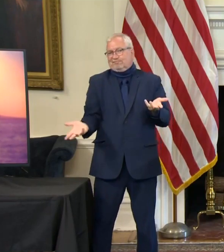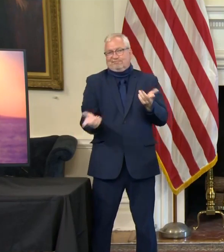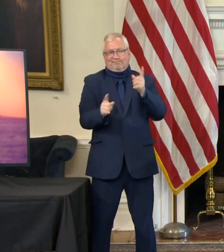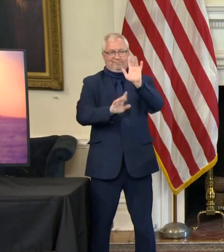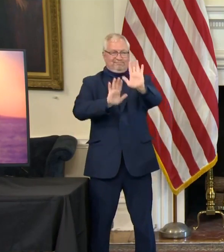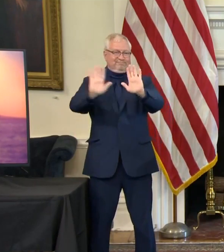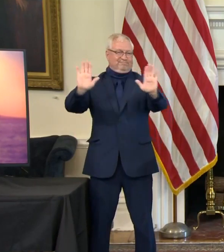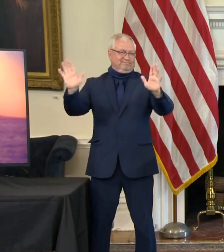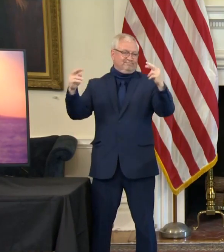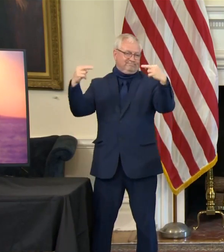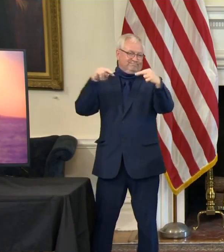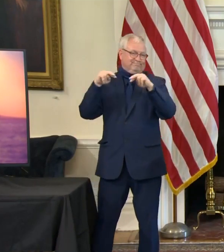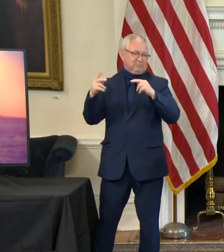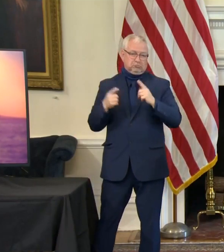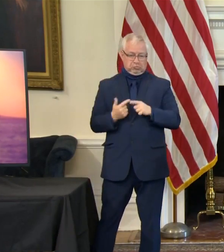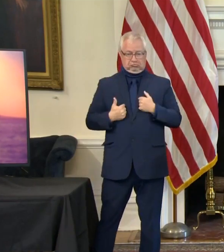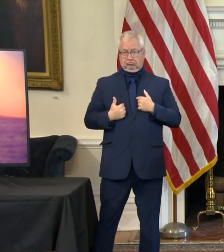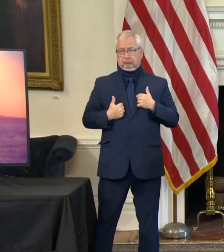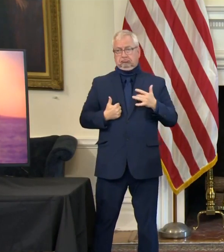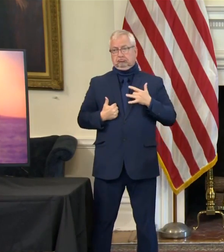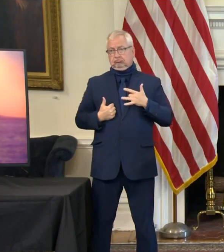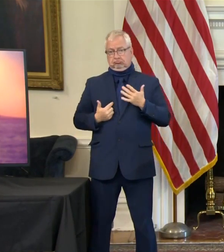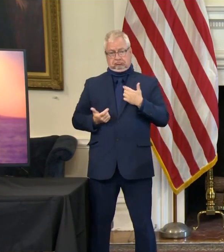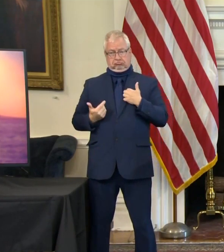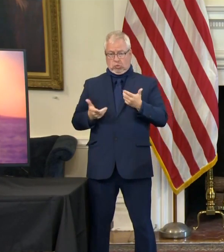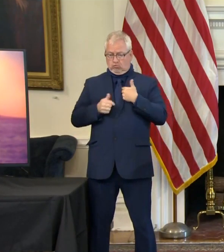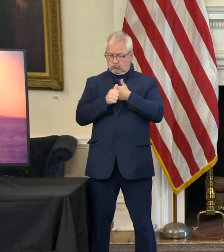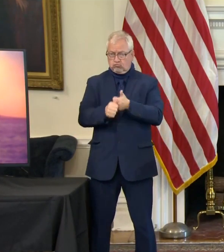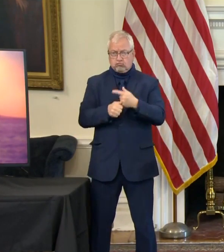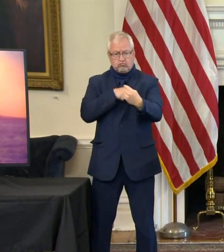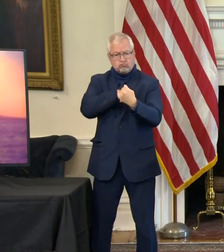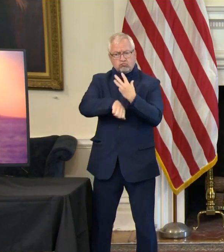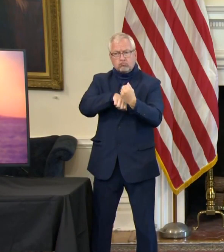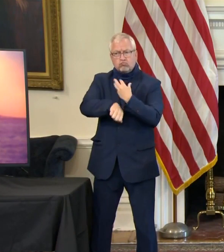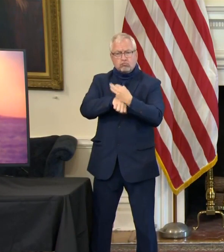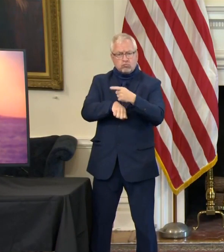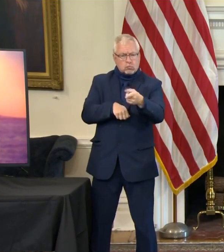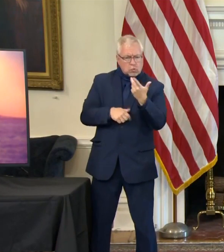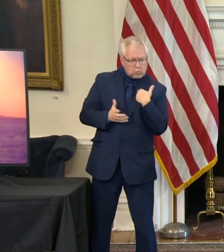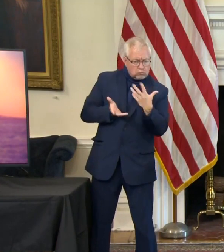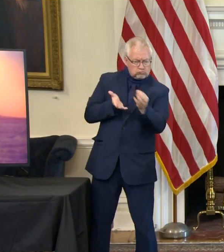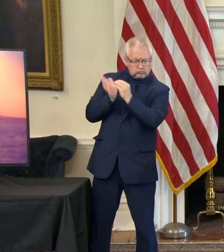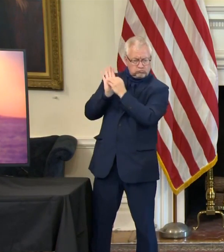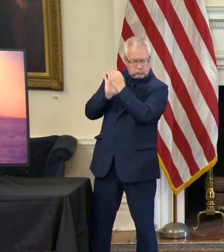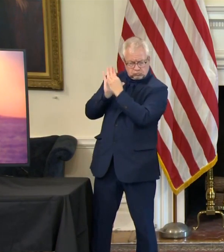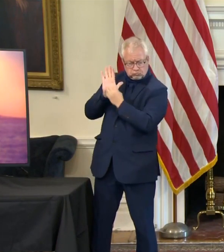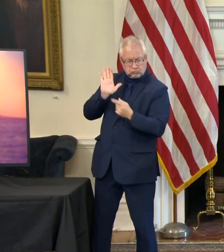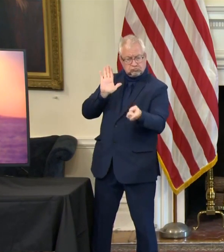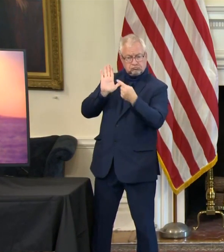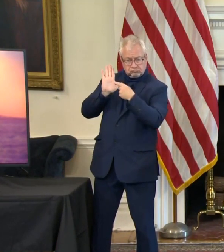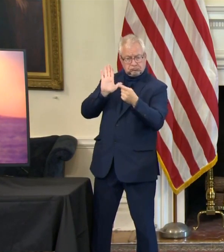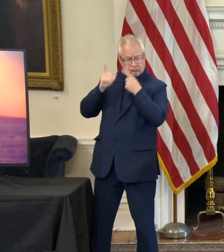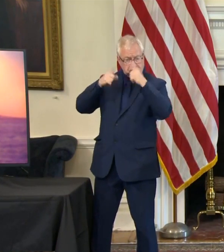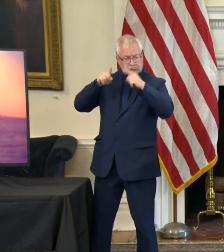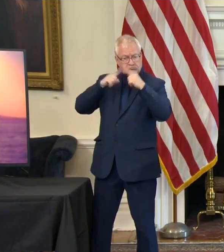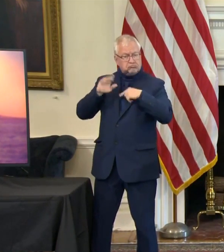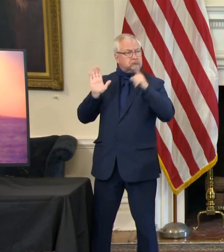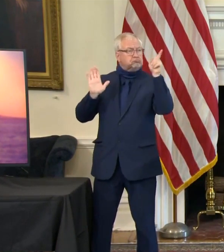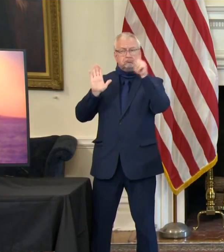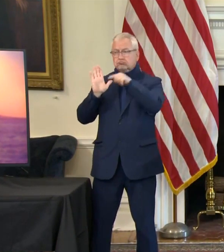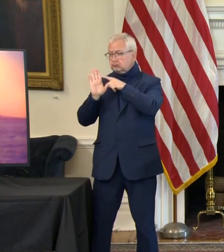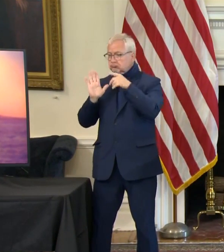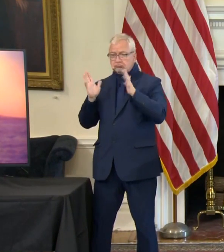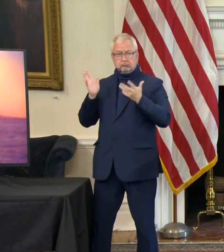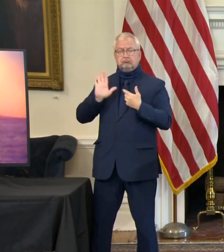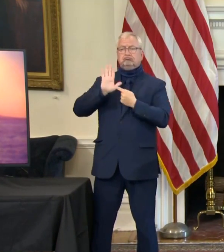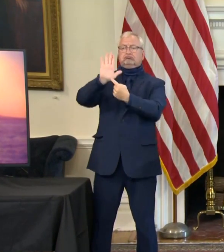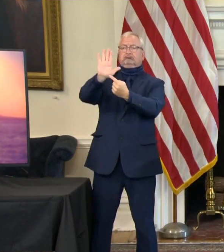I UNDERSTAND THERE’S GOING TO BE CRITICISM ON BOTH SIDES AND WE WILL NOT MAKE EVERYBODY HAPPY BUT WE ARE TAKING THE BEST ADVICE YOU CAN AND WE ARE FOLLOWING THE GUIDELINES AND WE